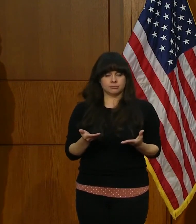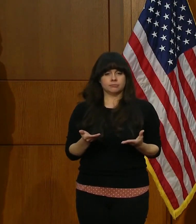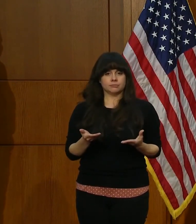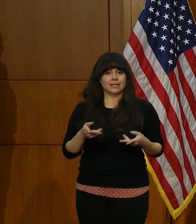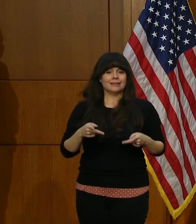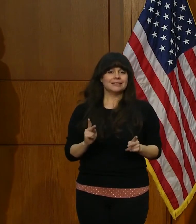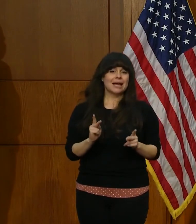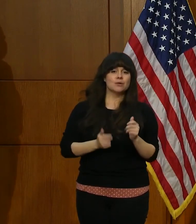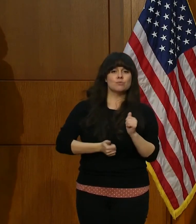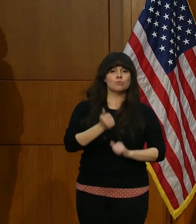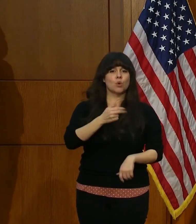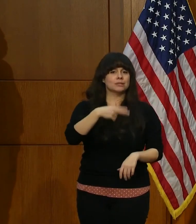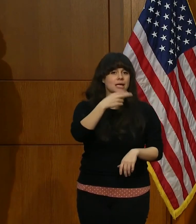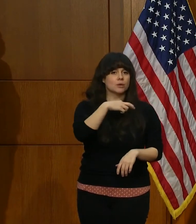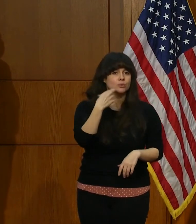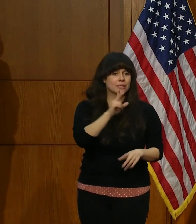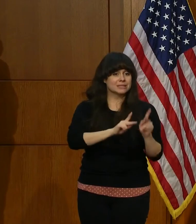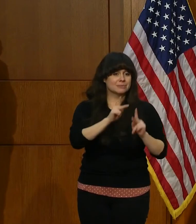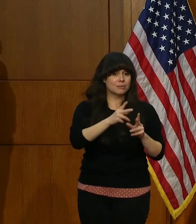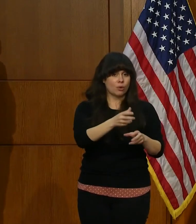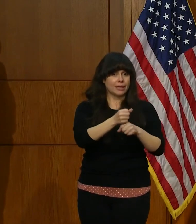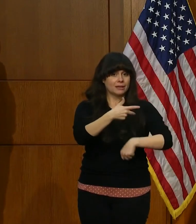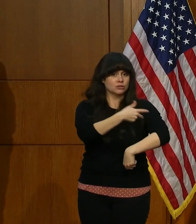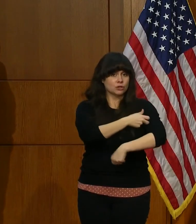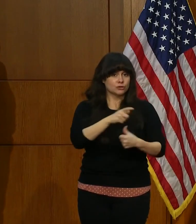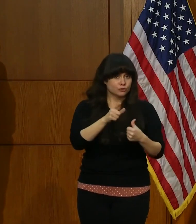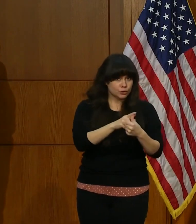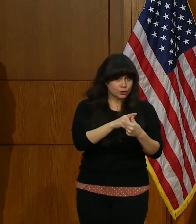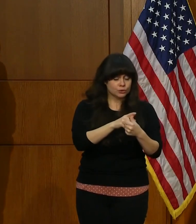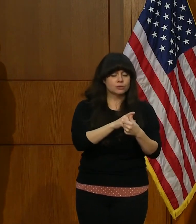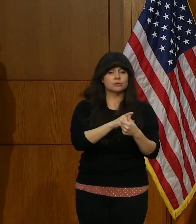PLEASE DO THE RIGHT THING. LET